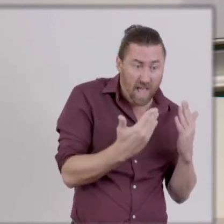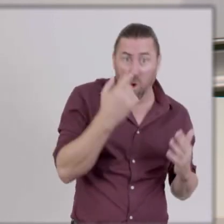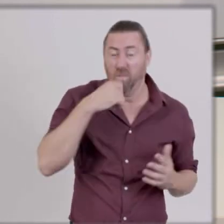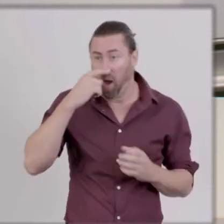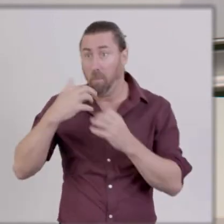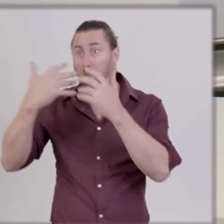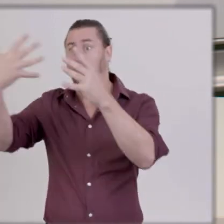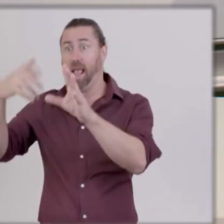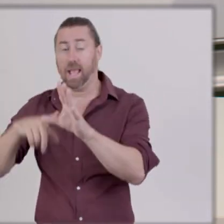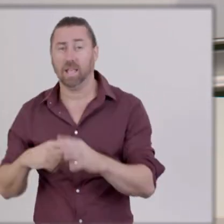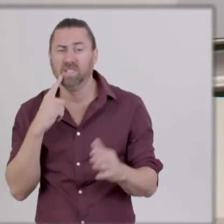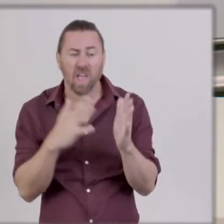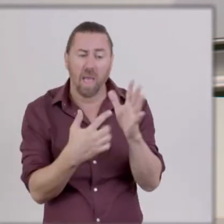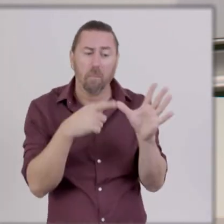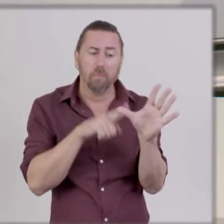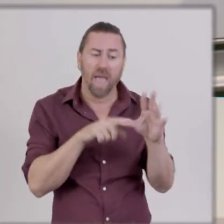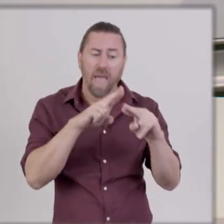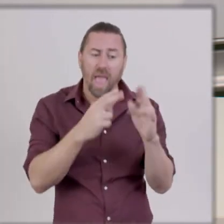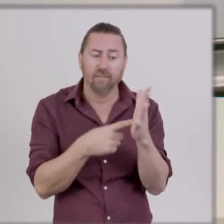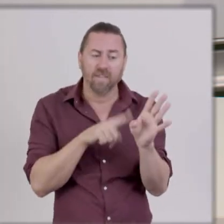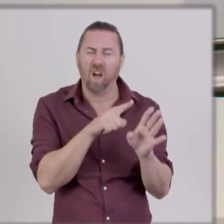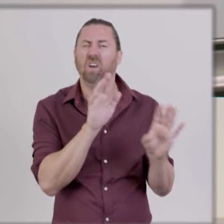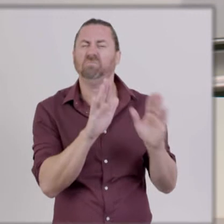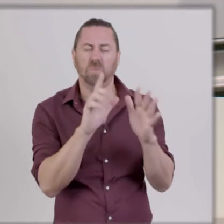For example, mayflies, which are related to dragonflies,